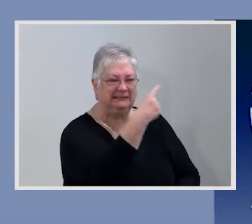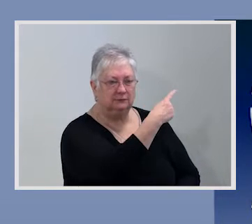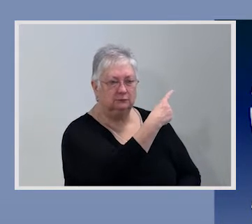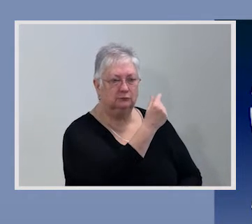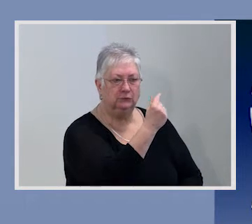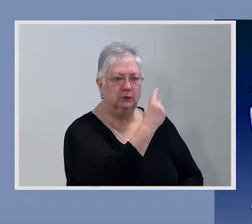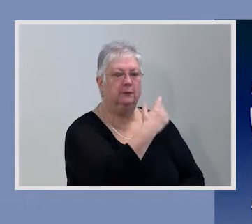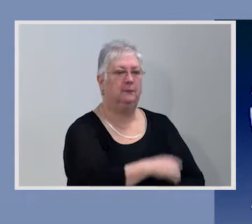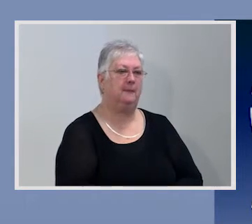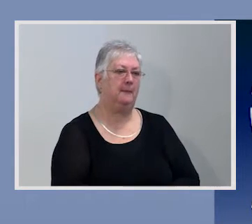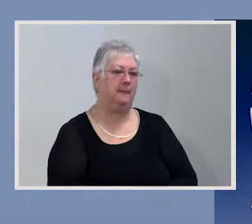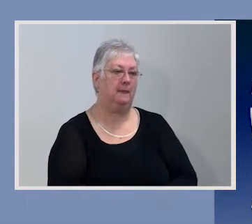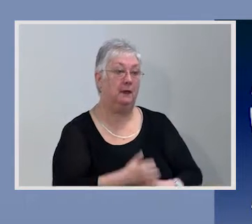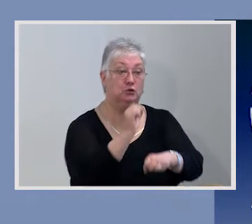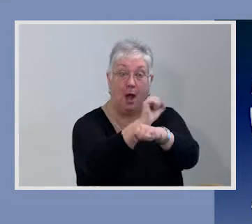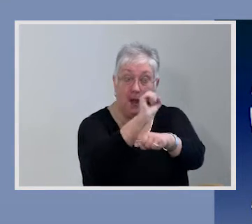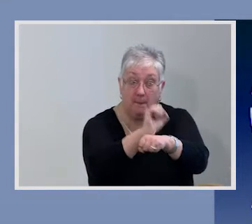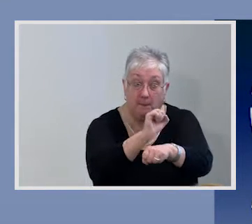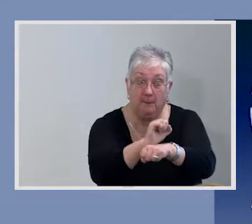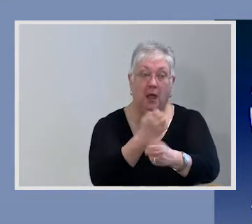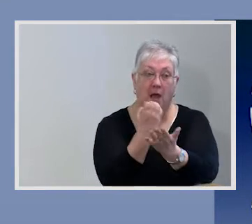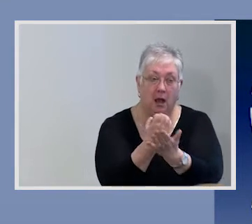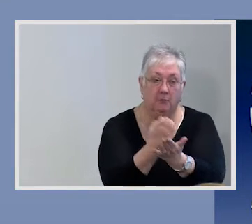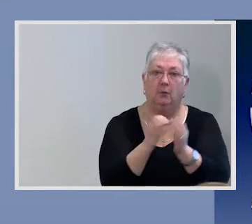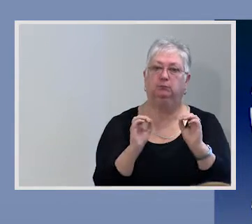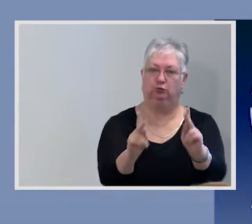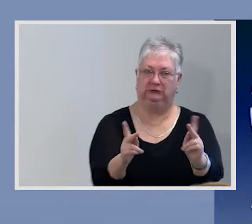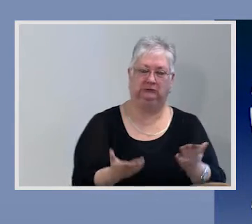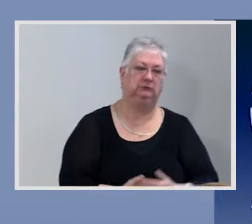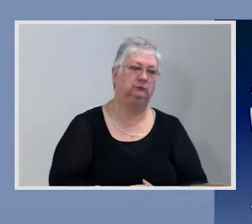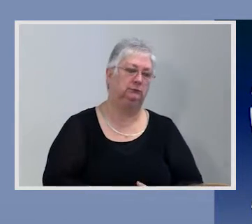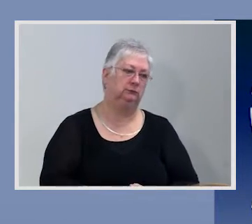JOBS AND ECONOMIC OPPORTUNITY,